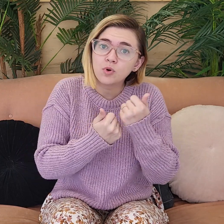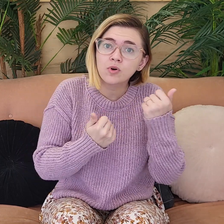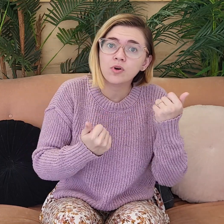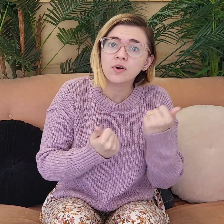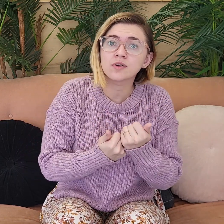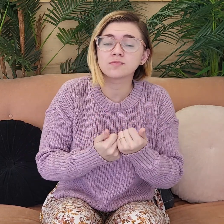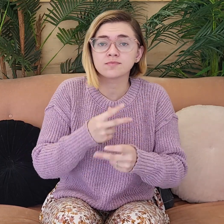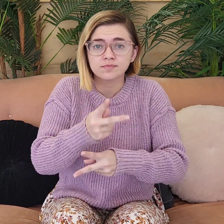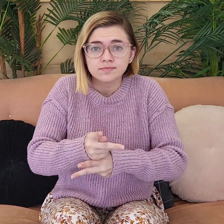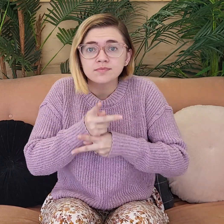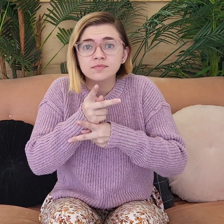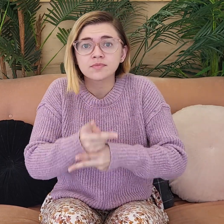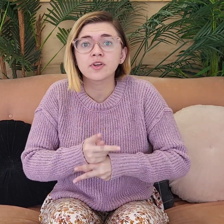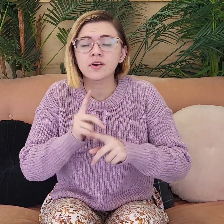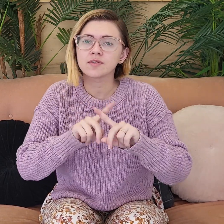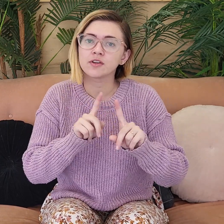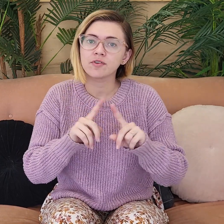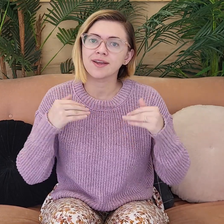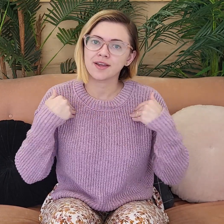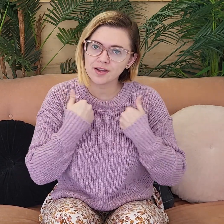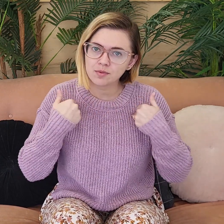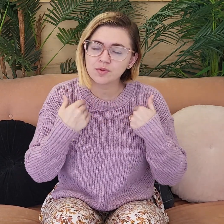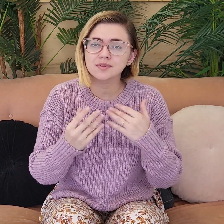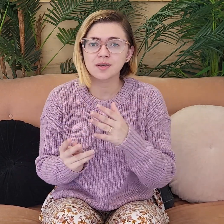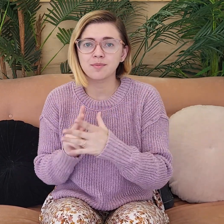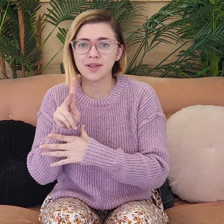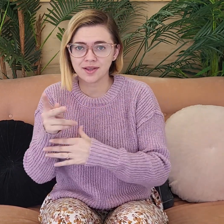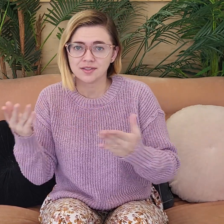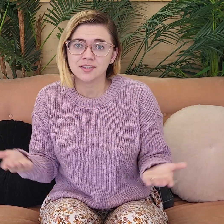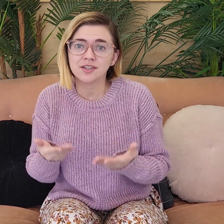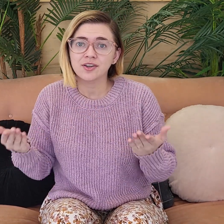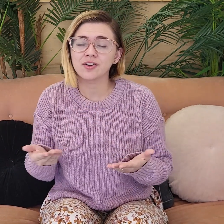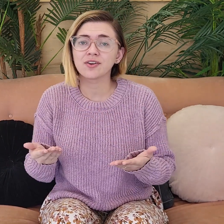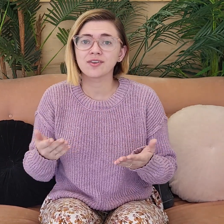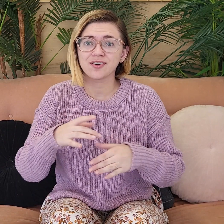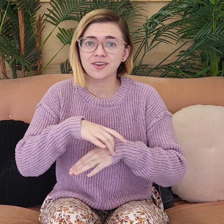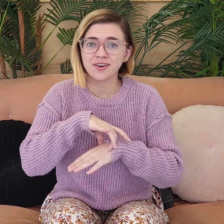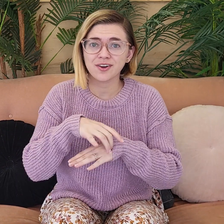control and support and take care of the different animals and plants here on